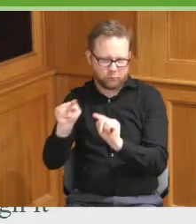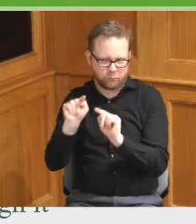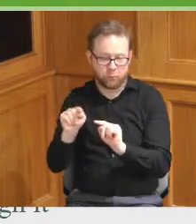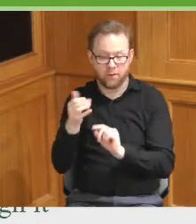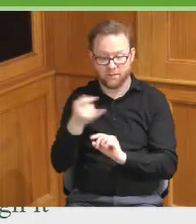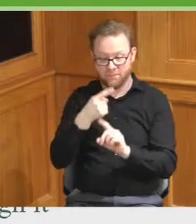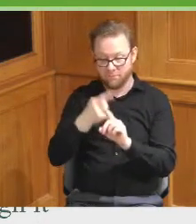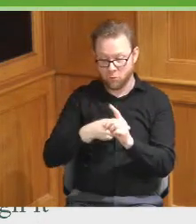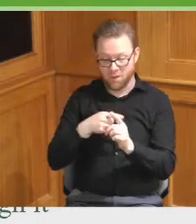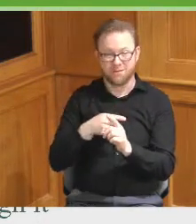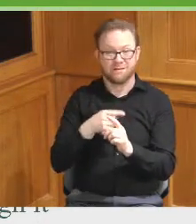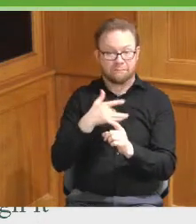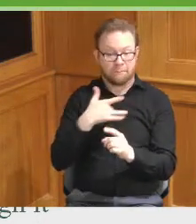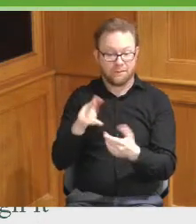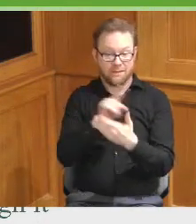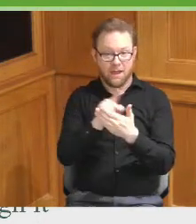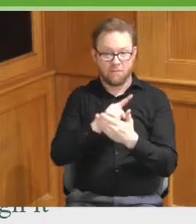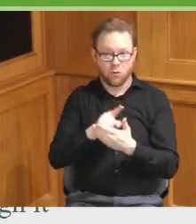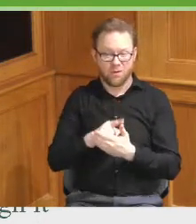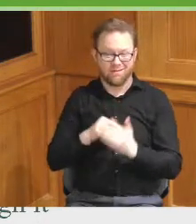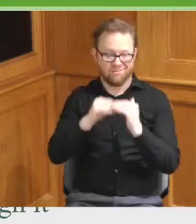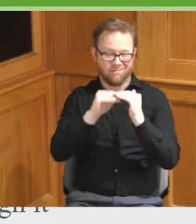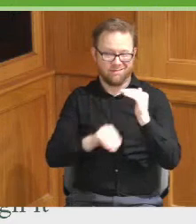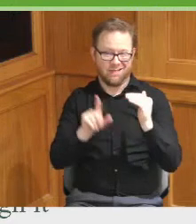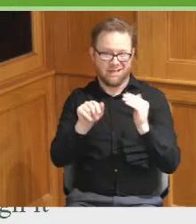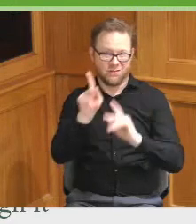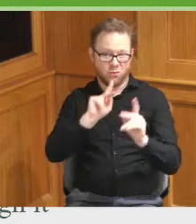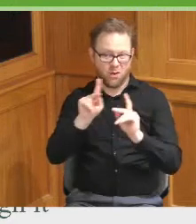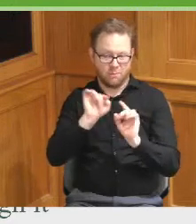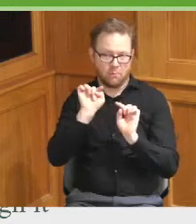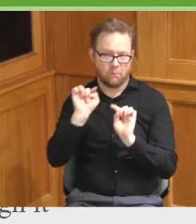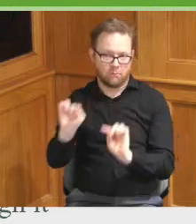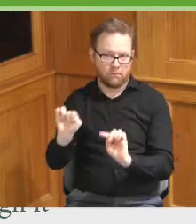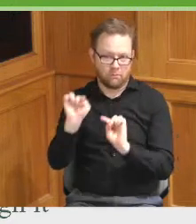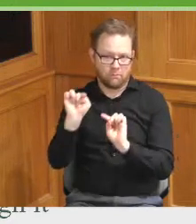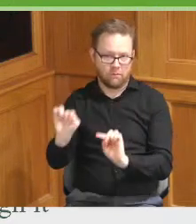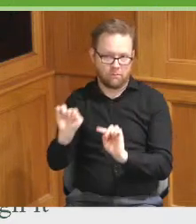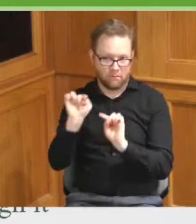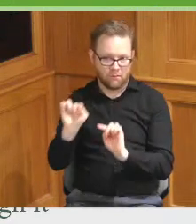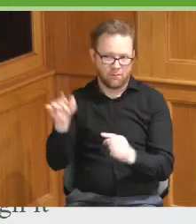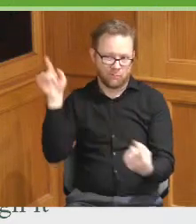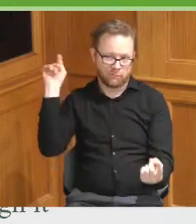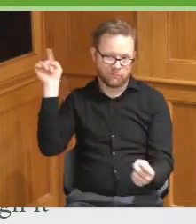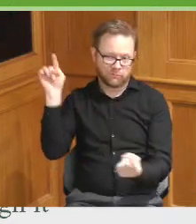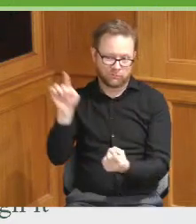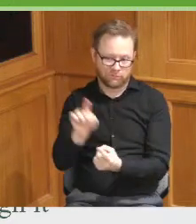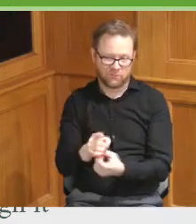than 20 people a week at my vaccination clinics so it's kind of that time and so as funding is